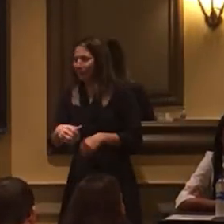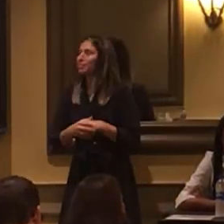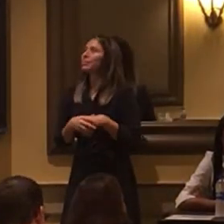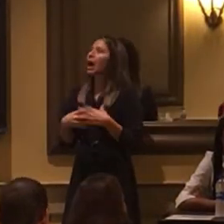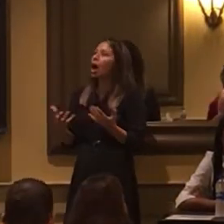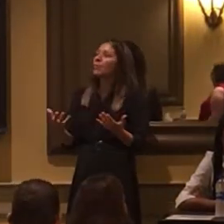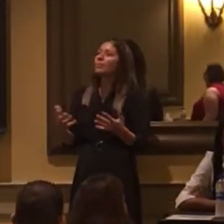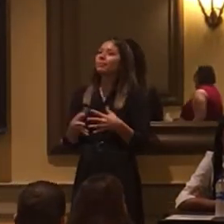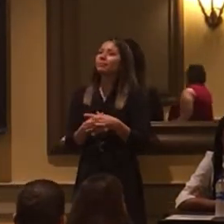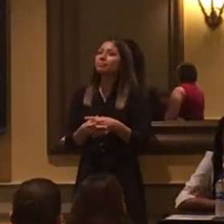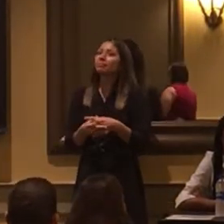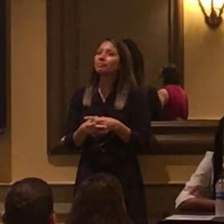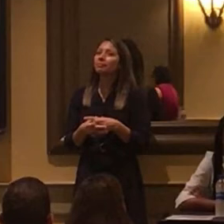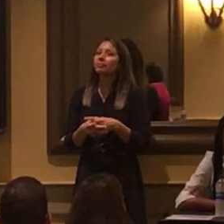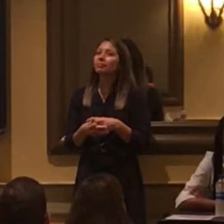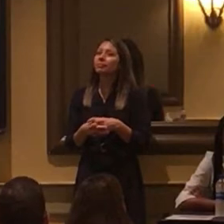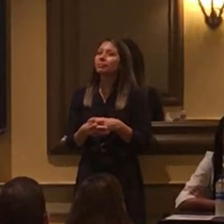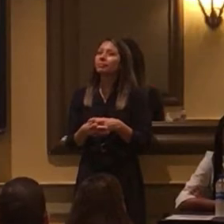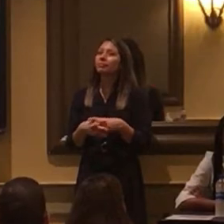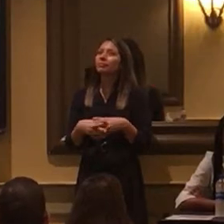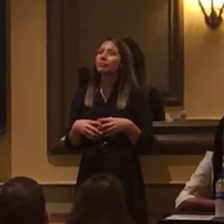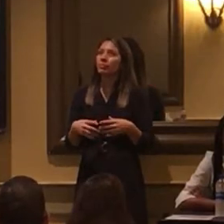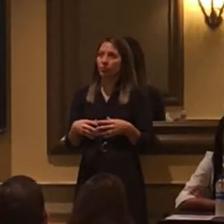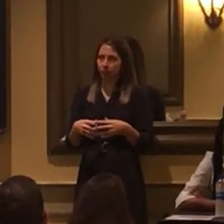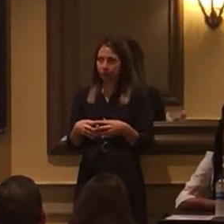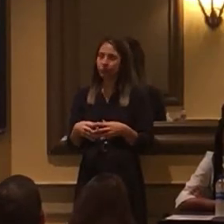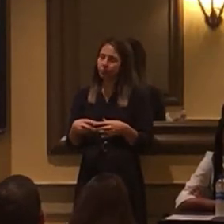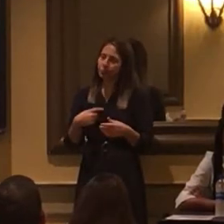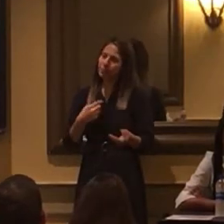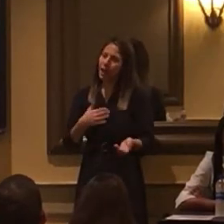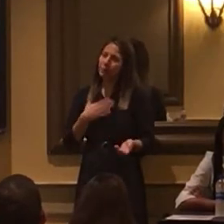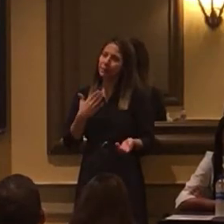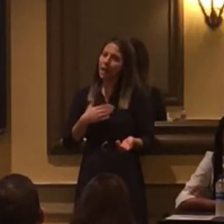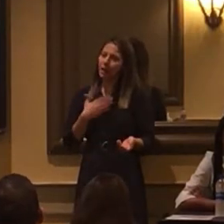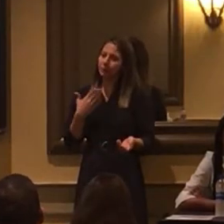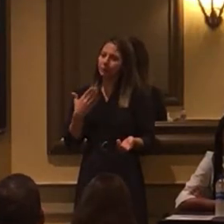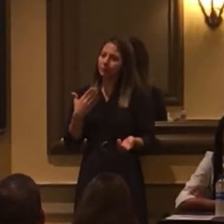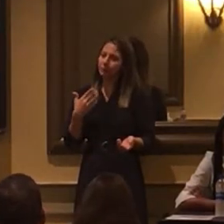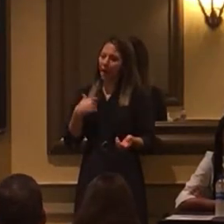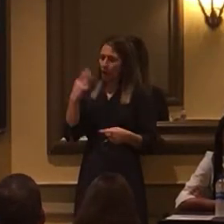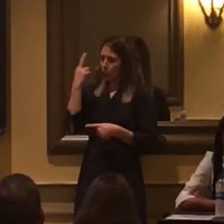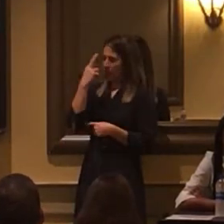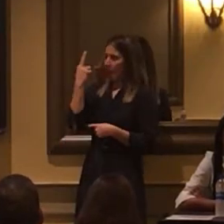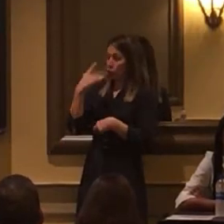I'm glad that I realized early.